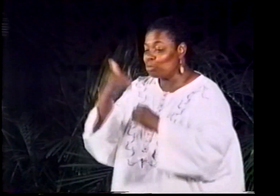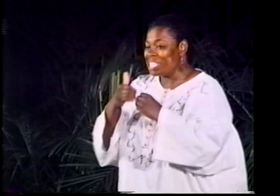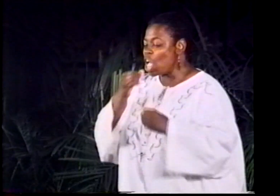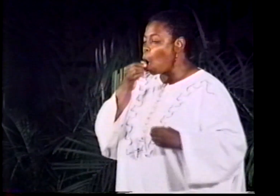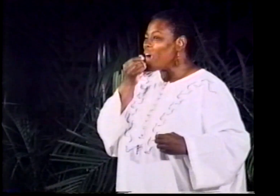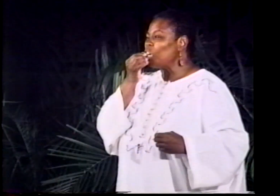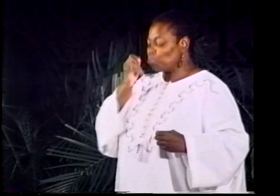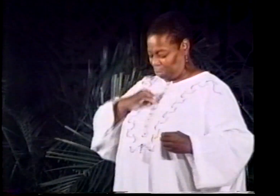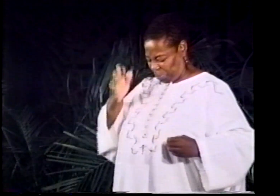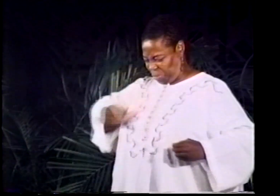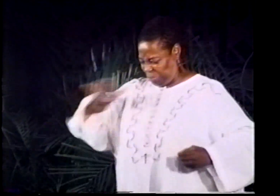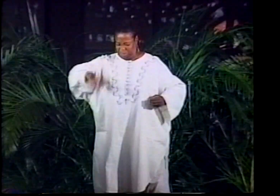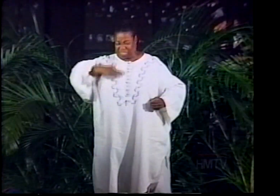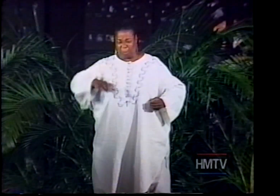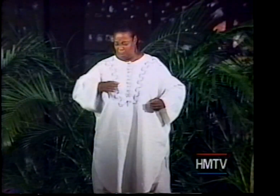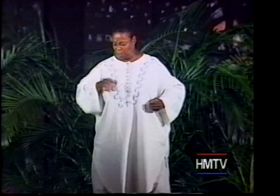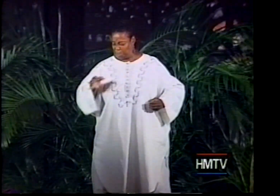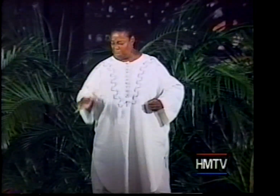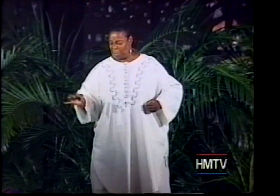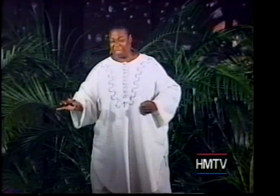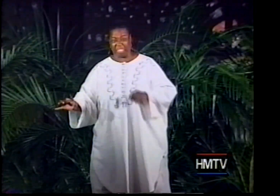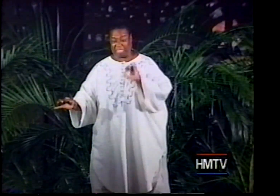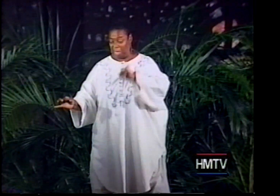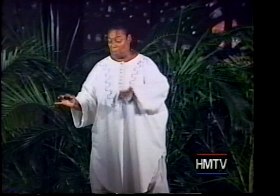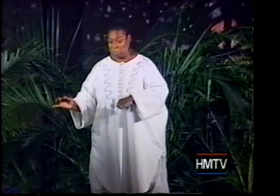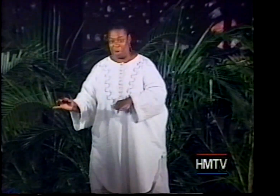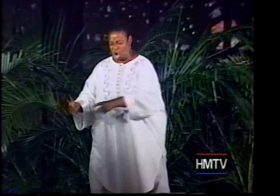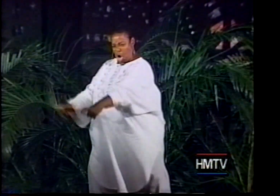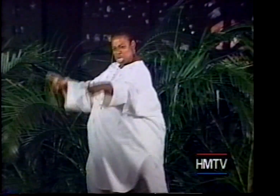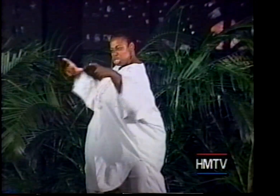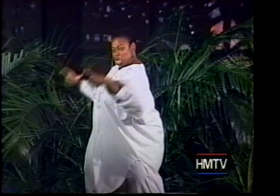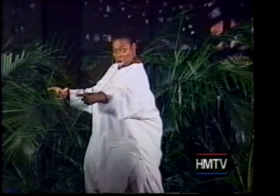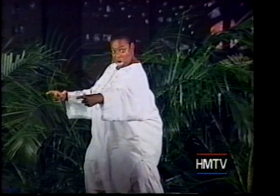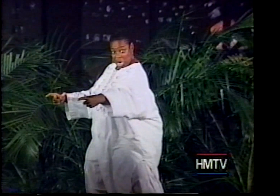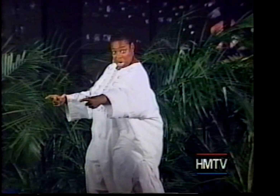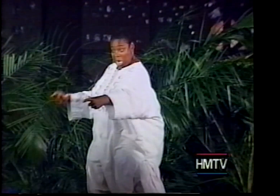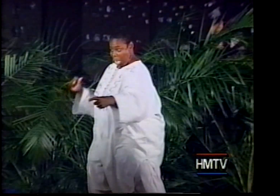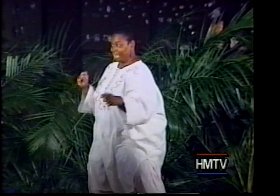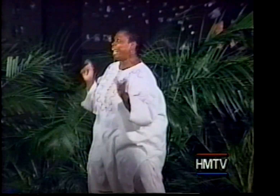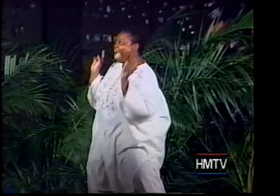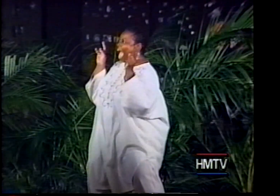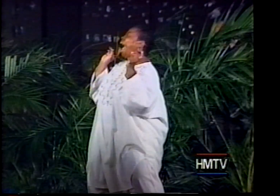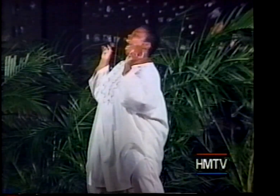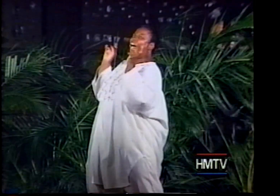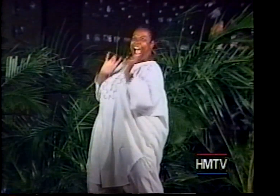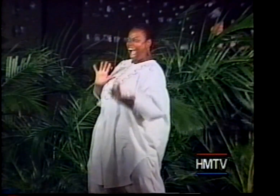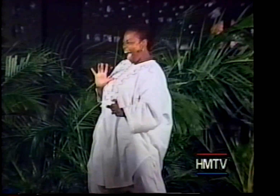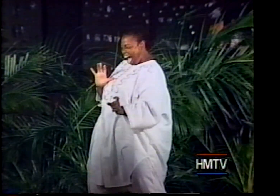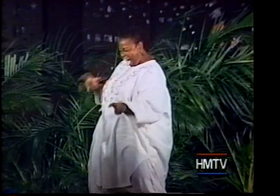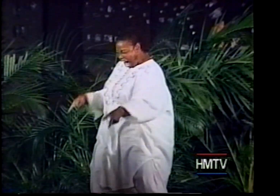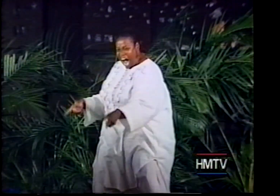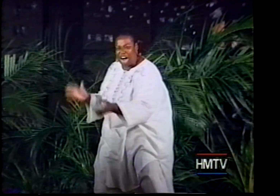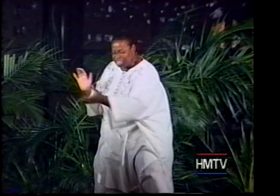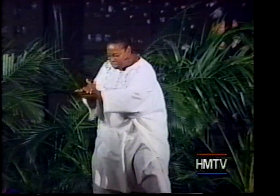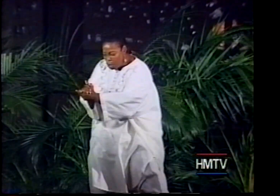A bread crumb we think is very minor looks gigantic to him.